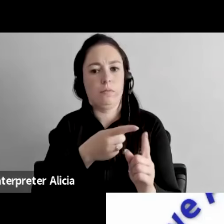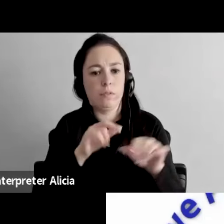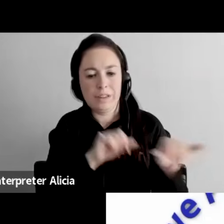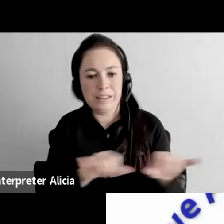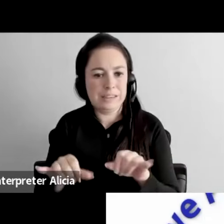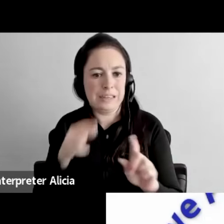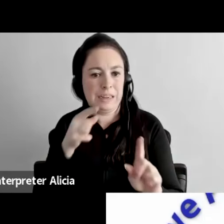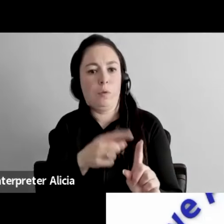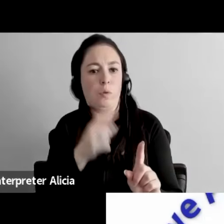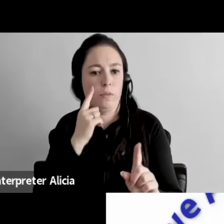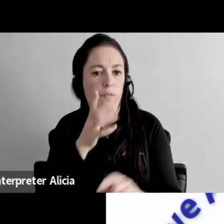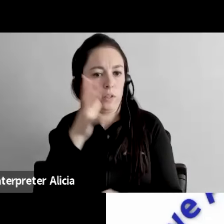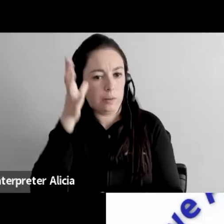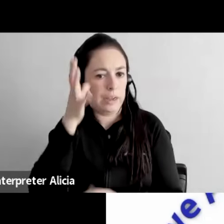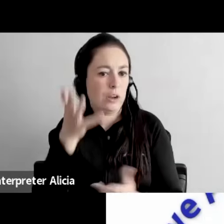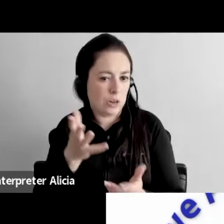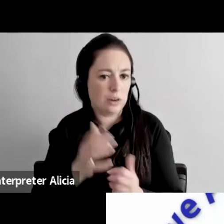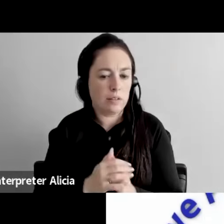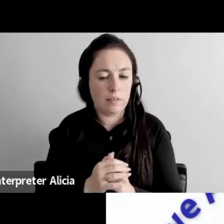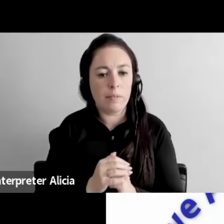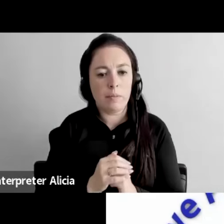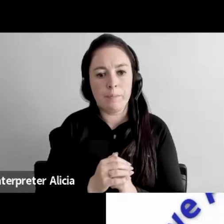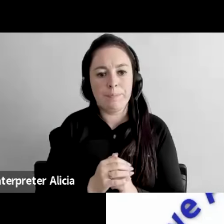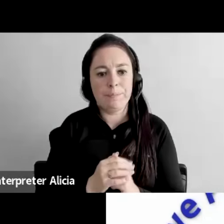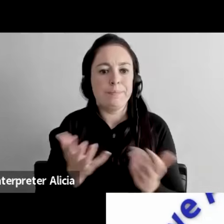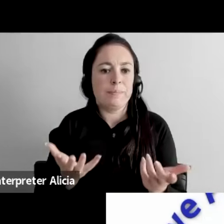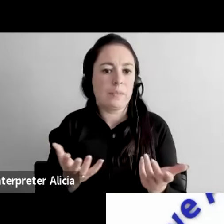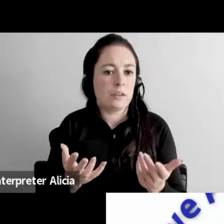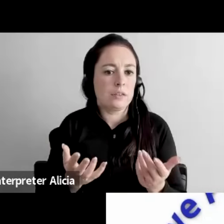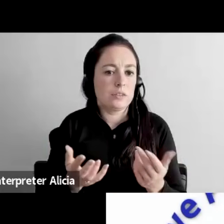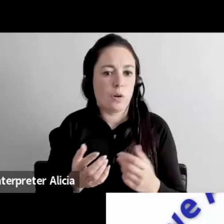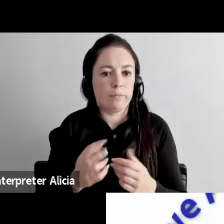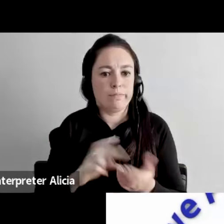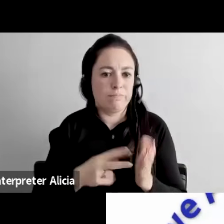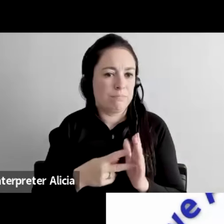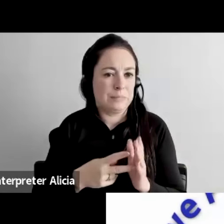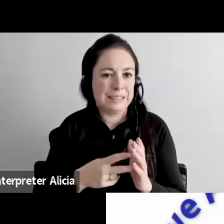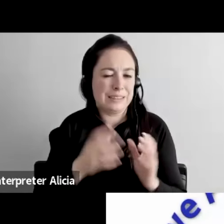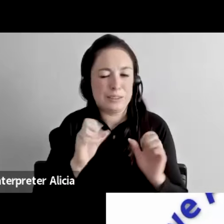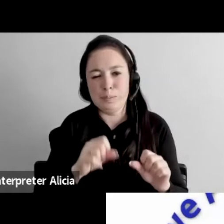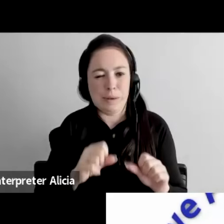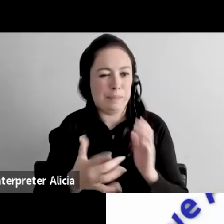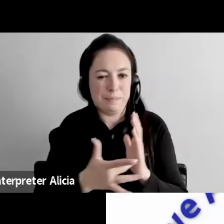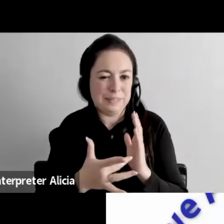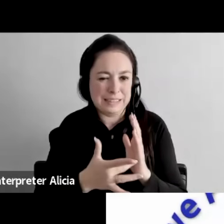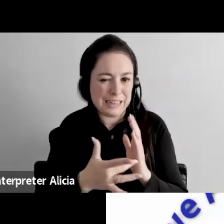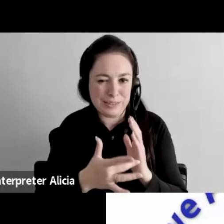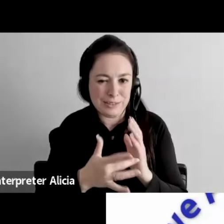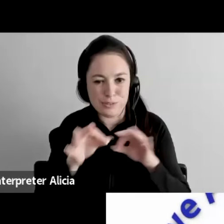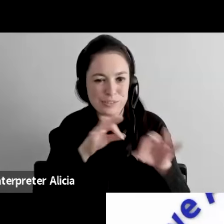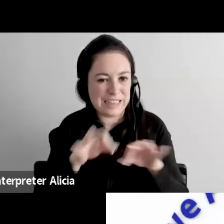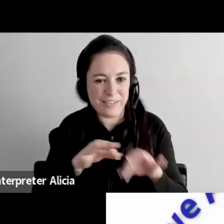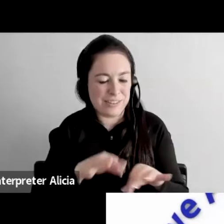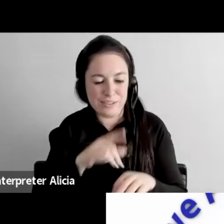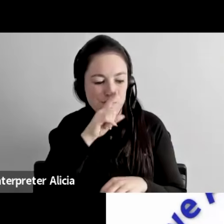parent. I'm sure there's a more technical definition that i don't know off the top of my